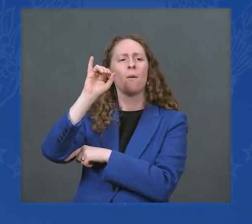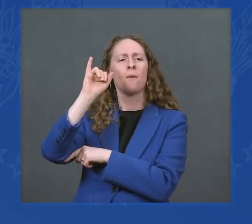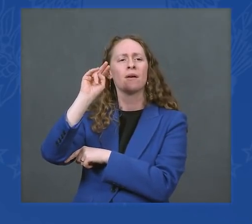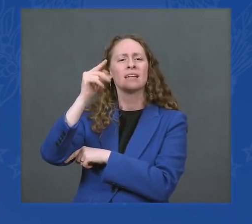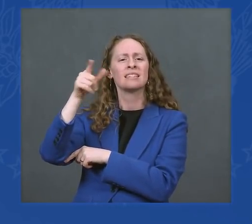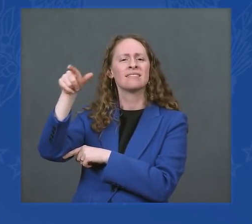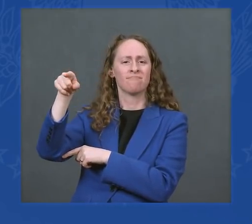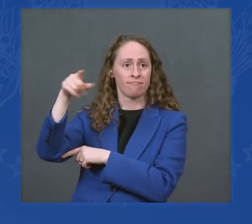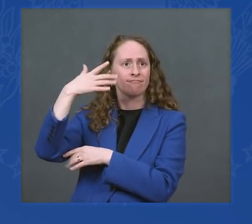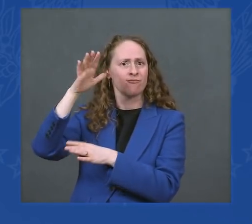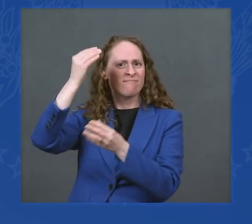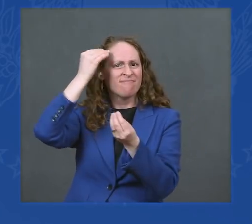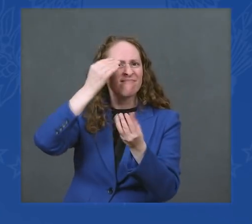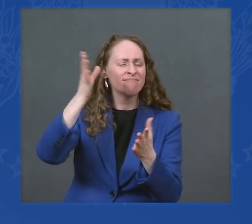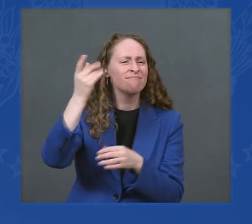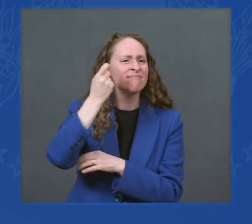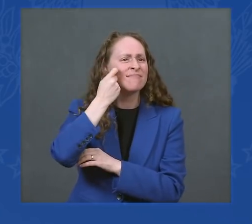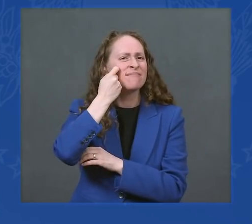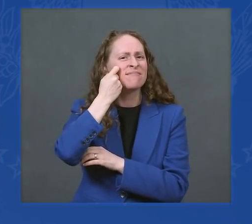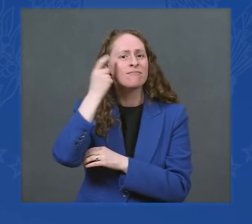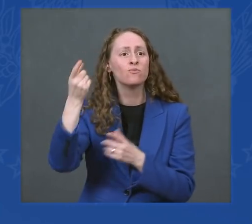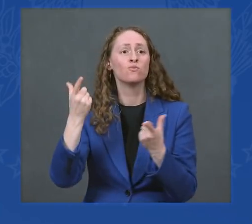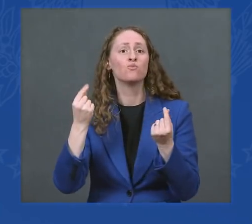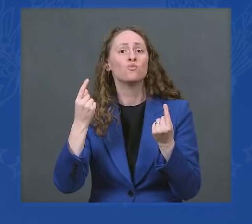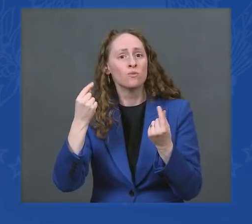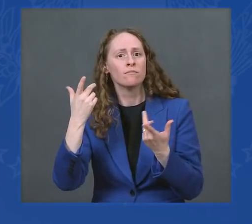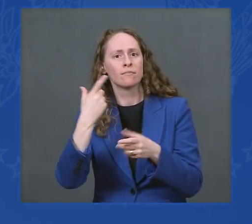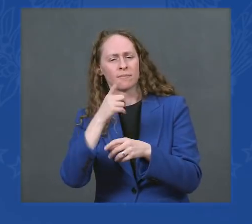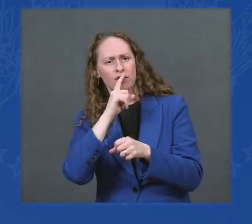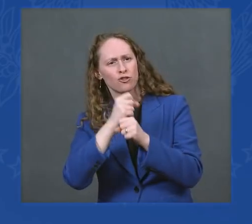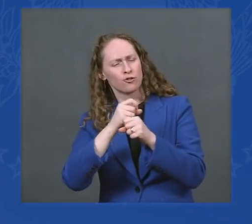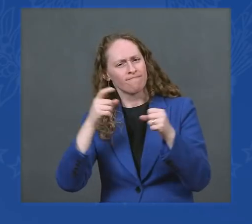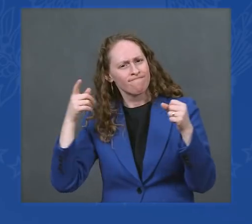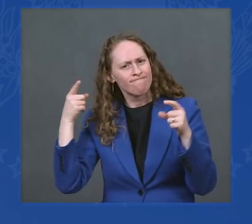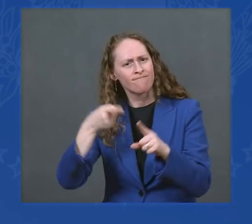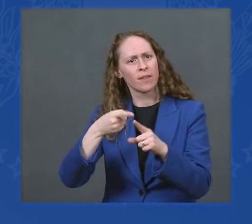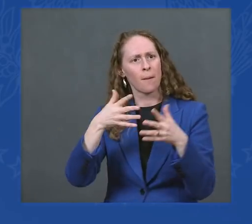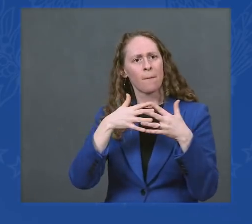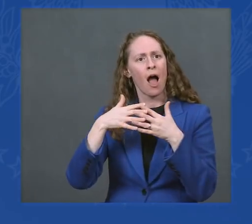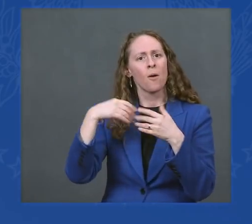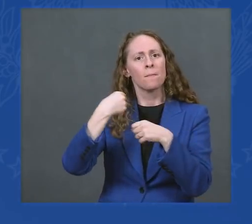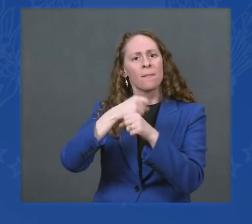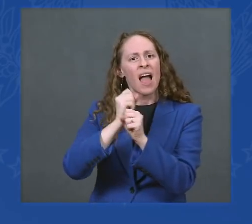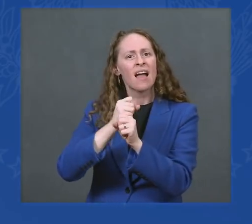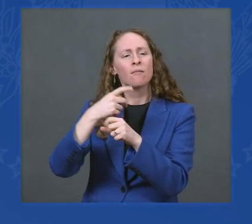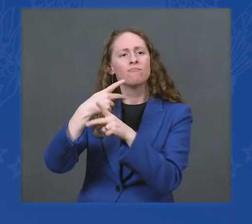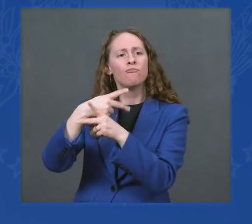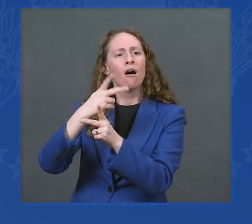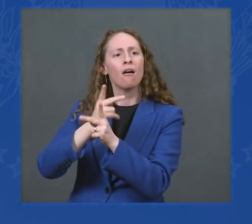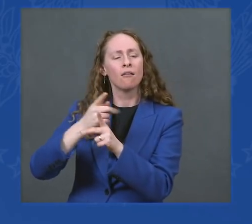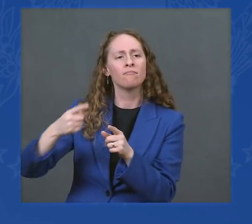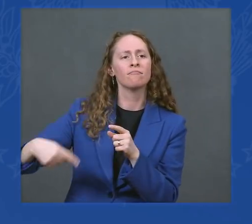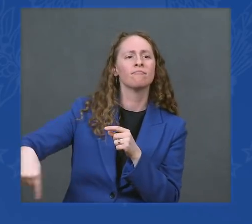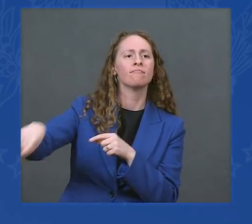to one of the major airlines in the Middle East, Qatar Airways, supporting tens of thousands of good-paying American manufacturing jobs.